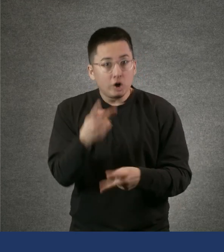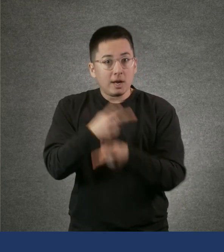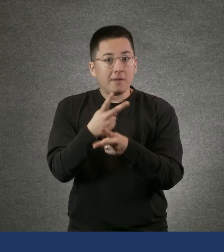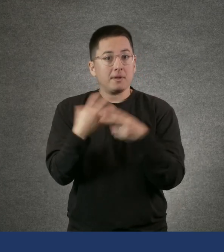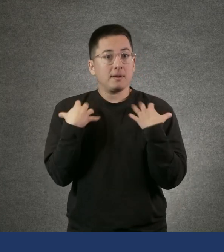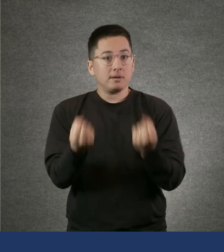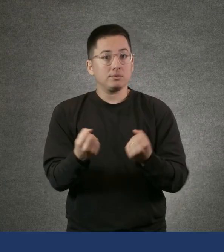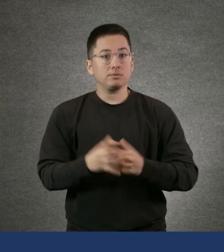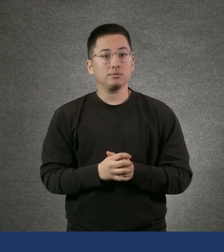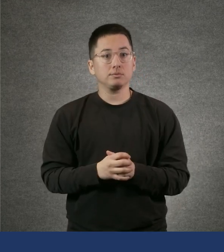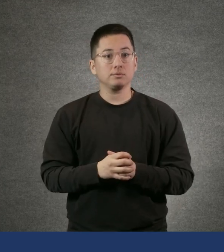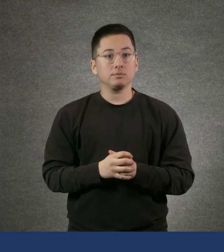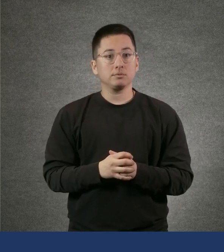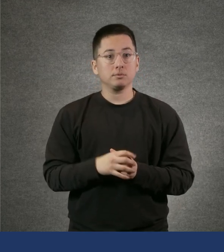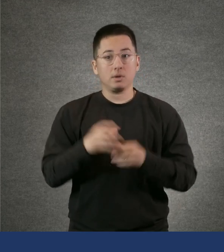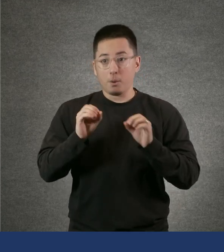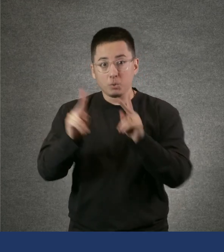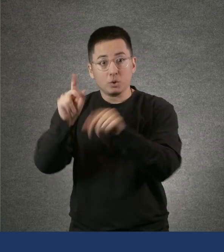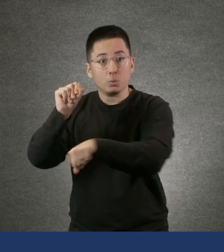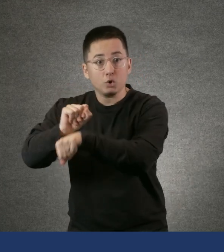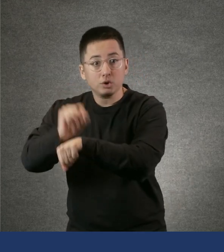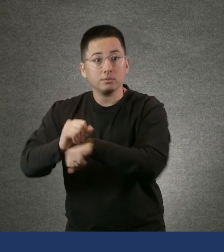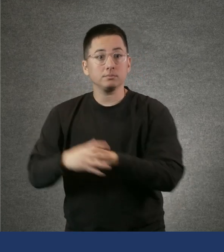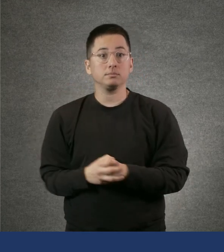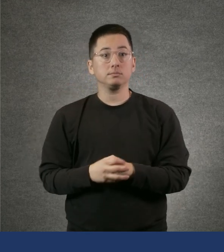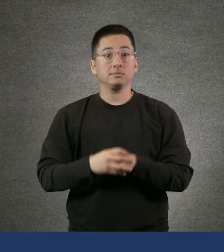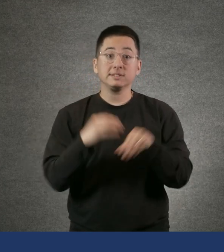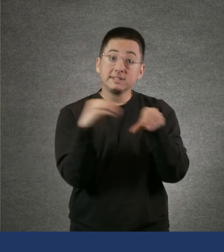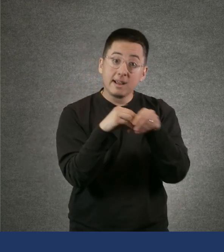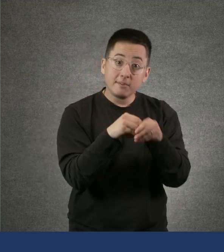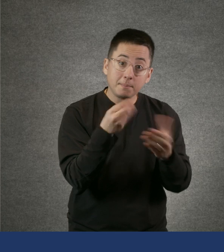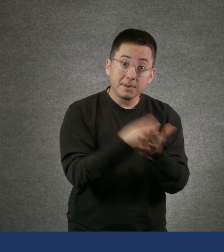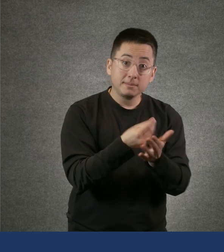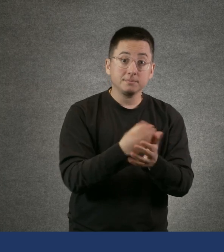that give me meaning in life, like having good health care,